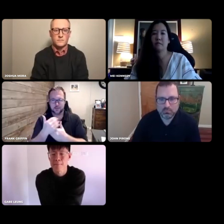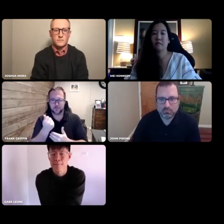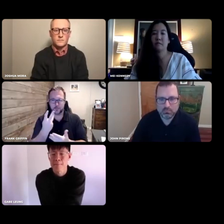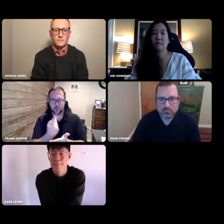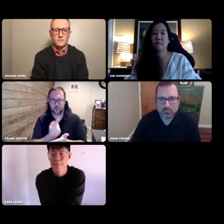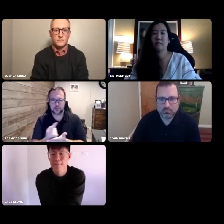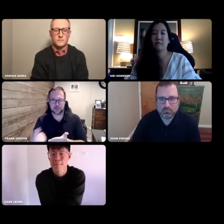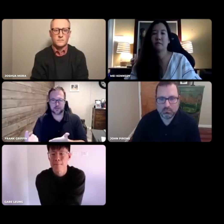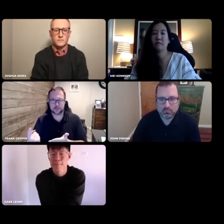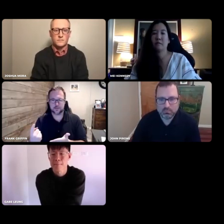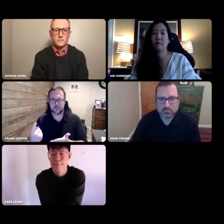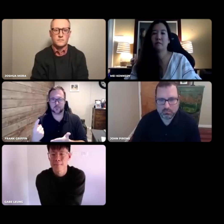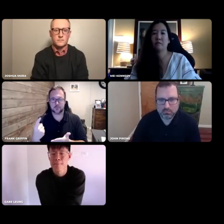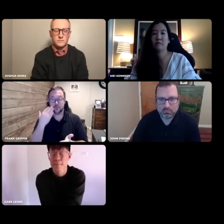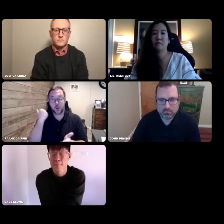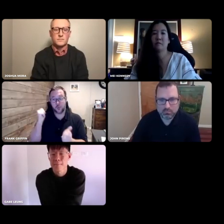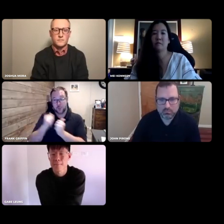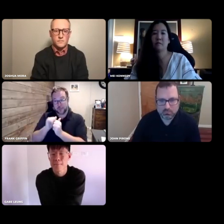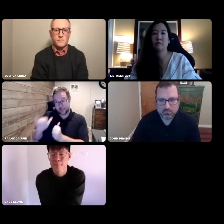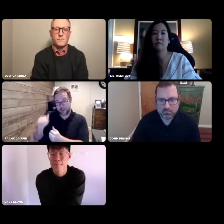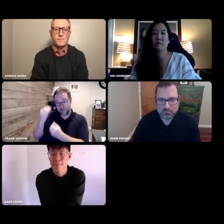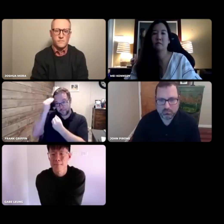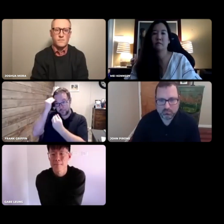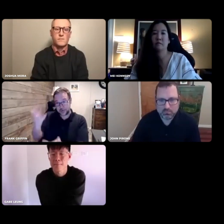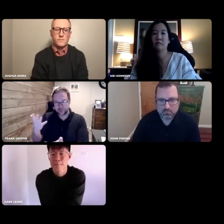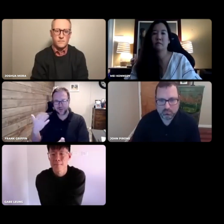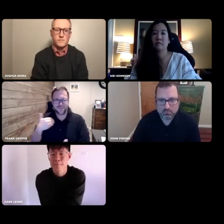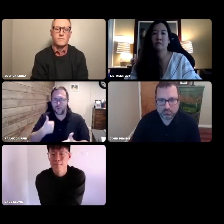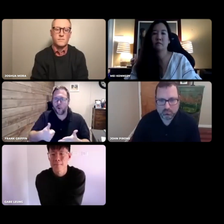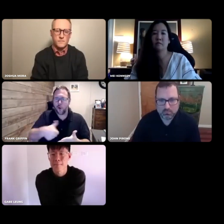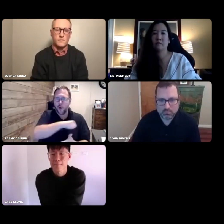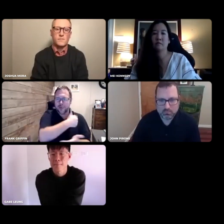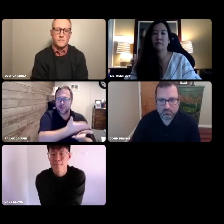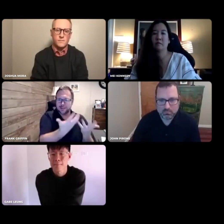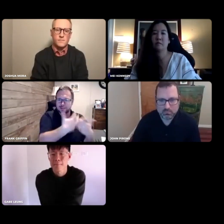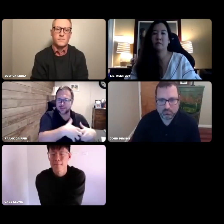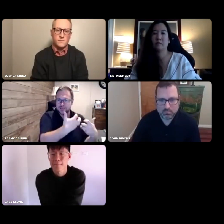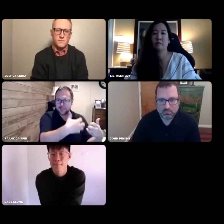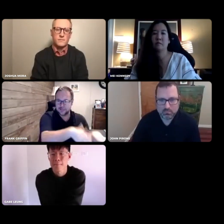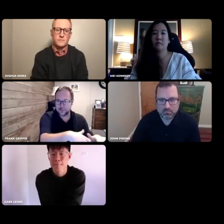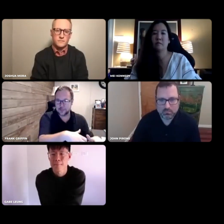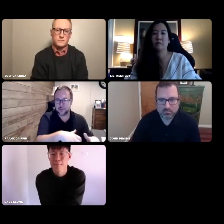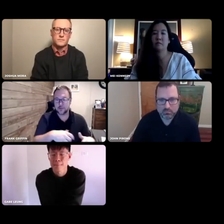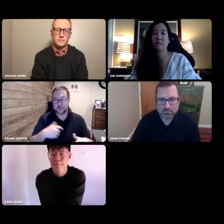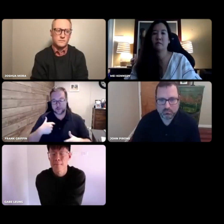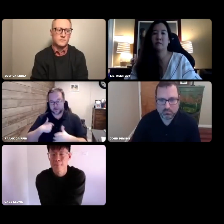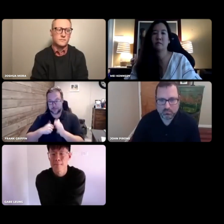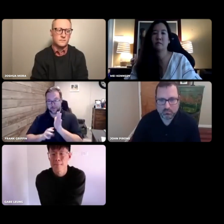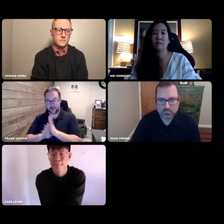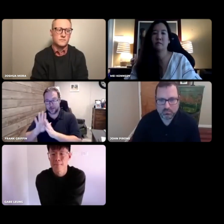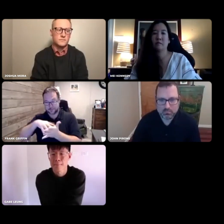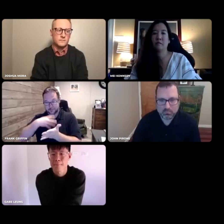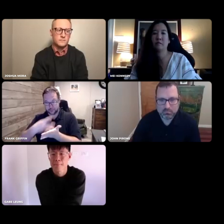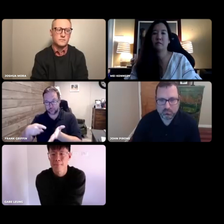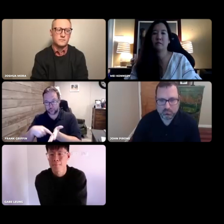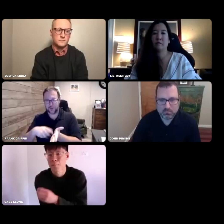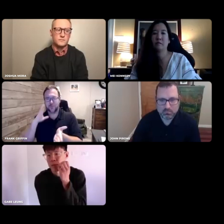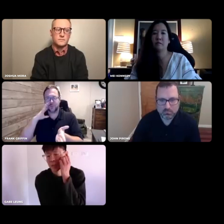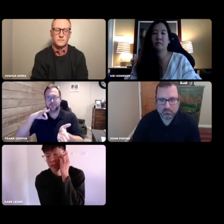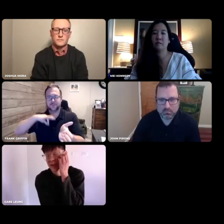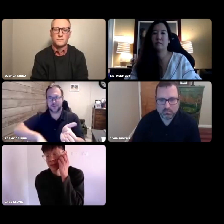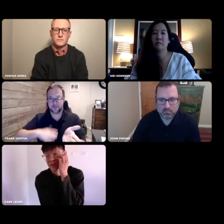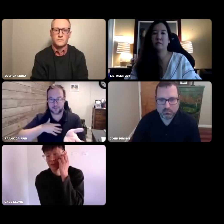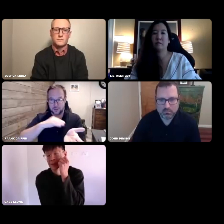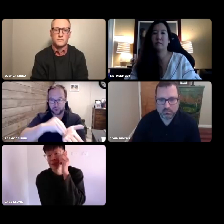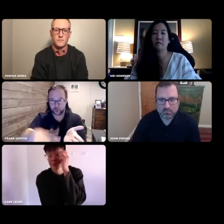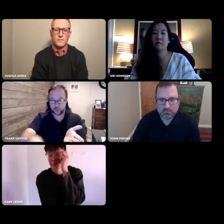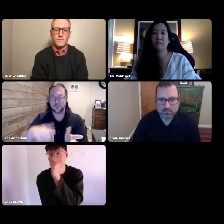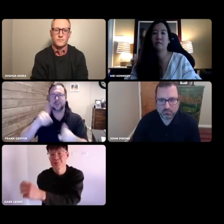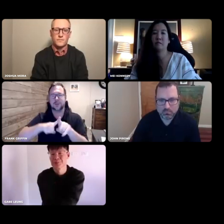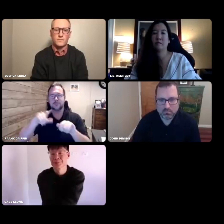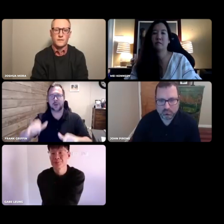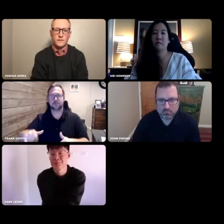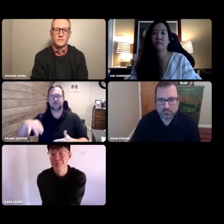Then I know what my role is for the next few weeks because I'm developing a schedule, which